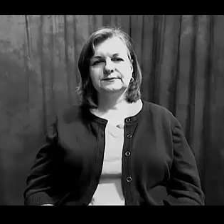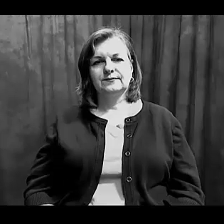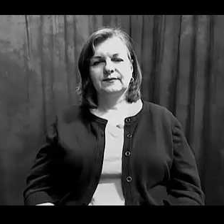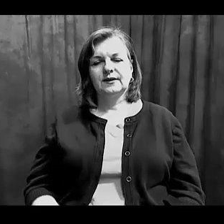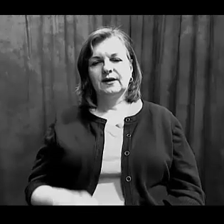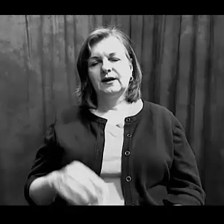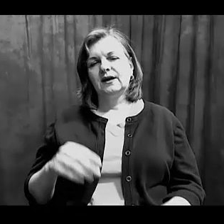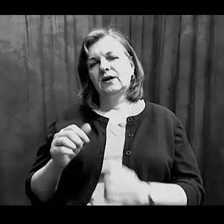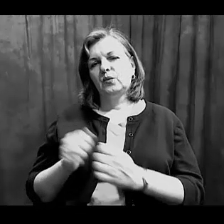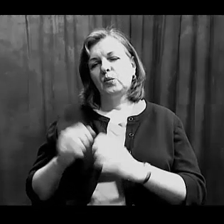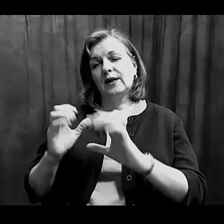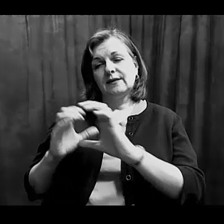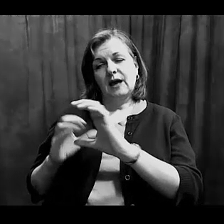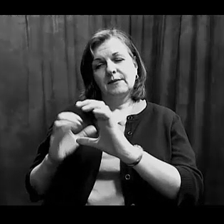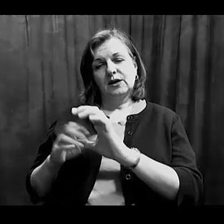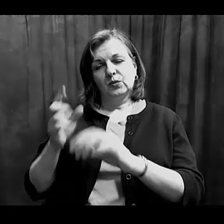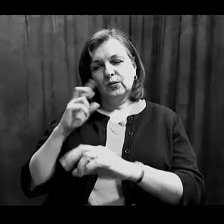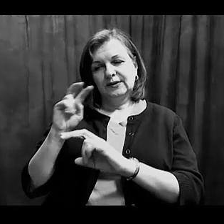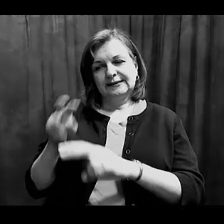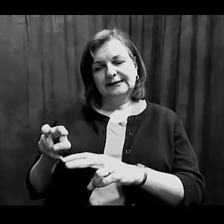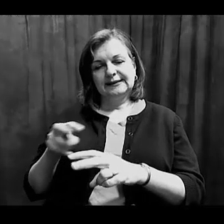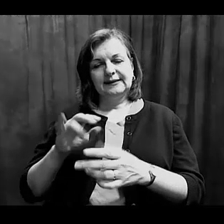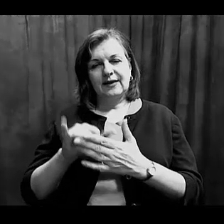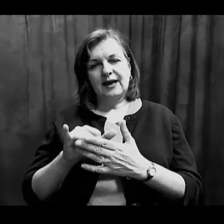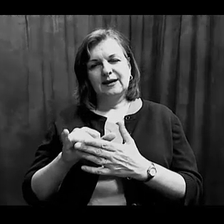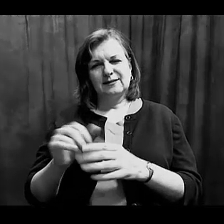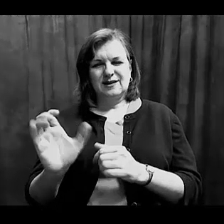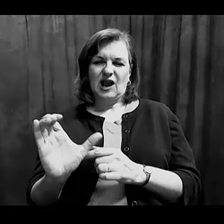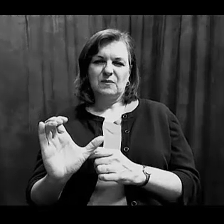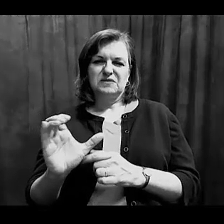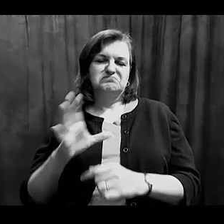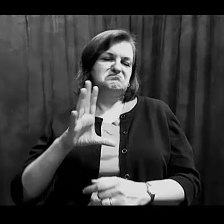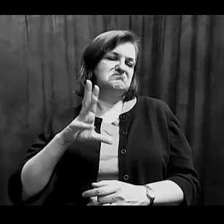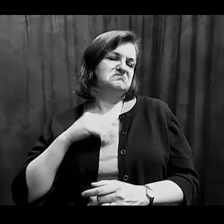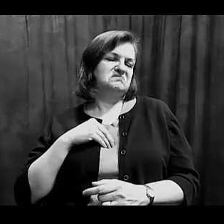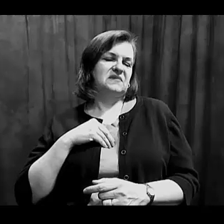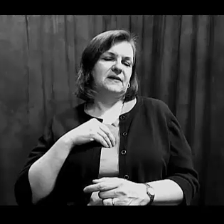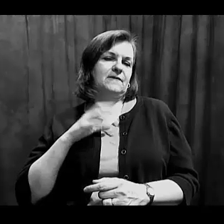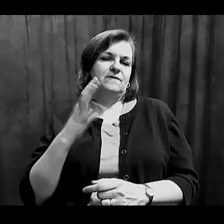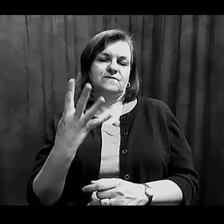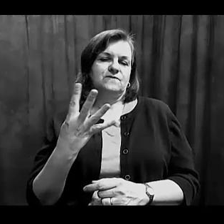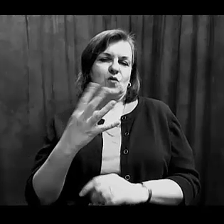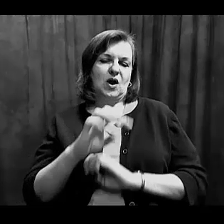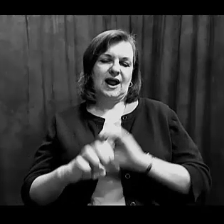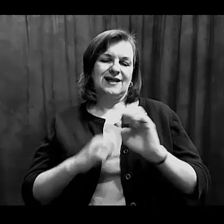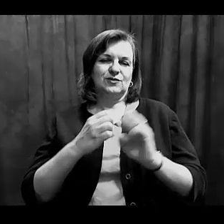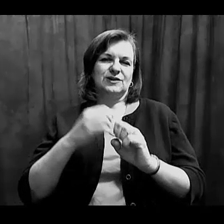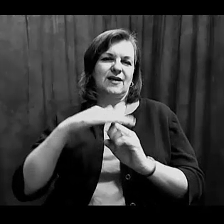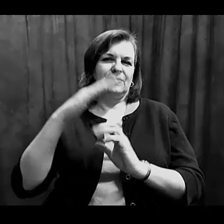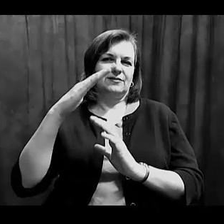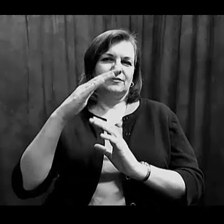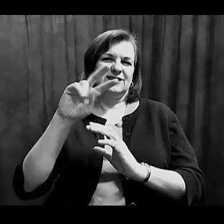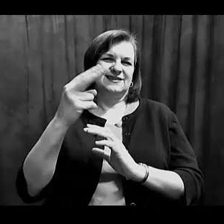when we look more at compounds we're going to look at the fact that carbon is OK with 4 in the outside